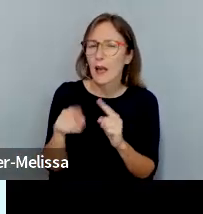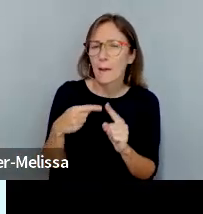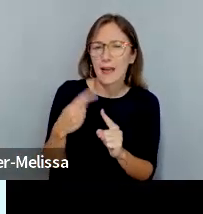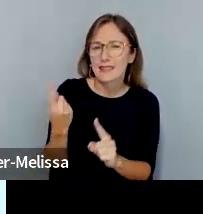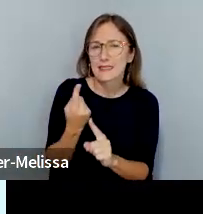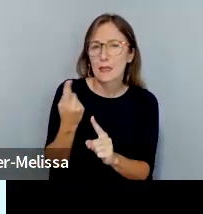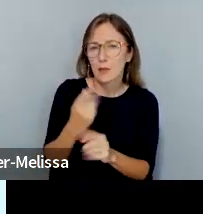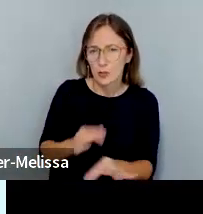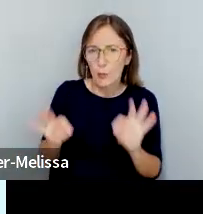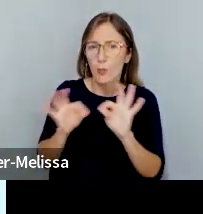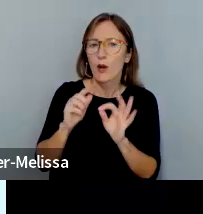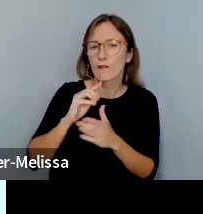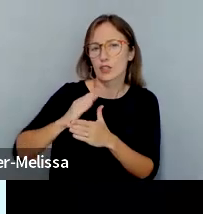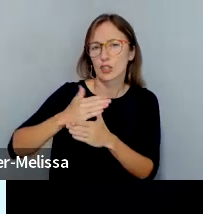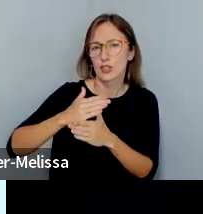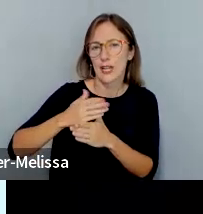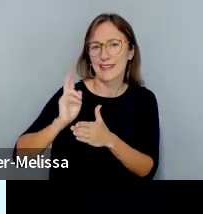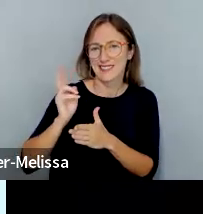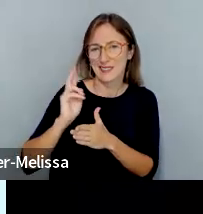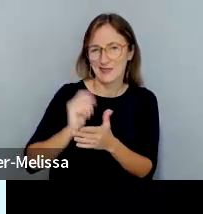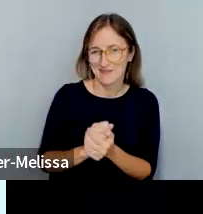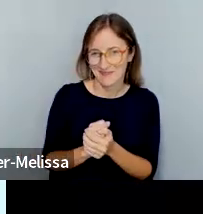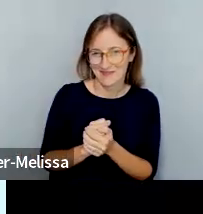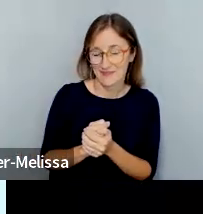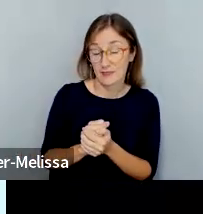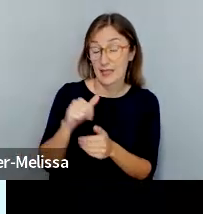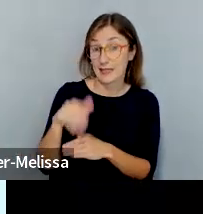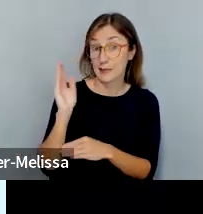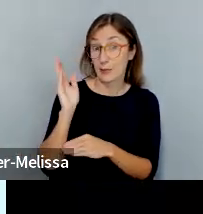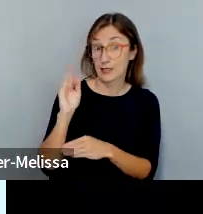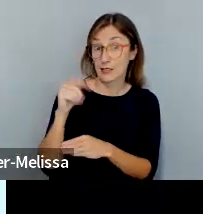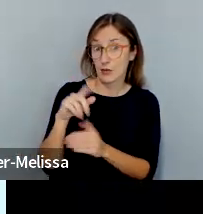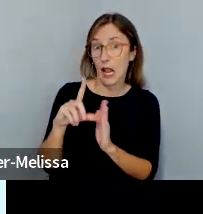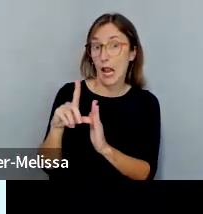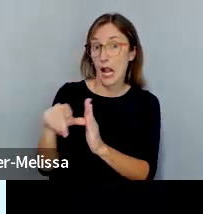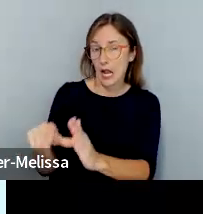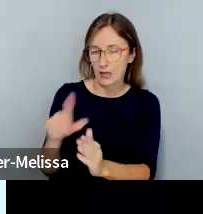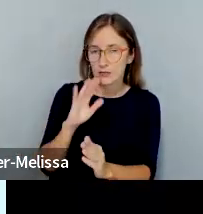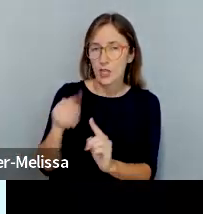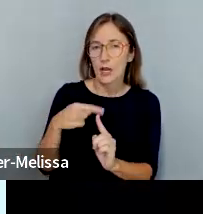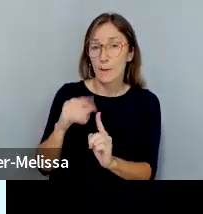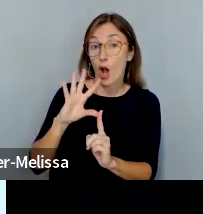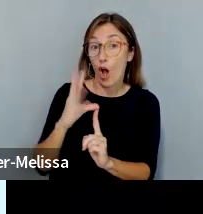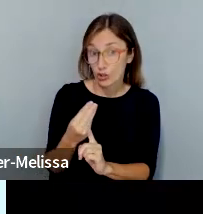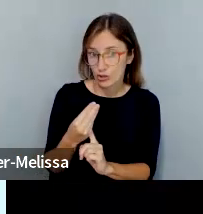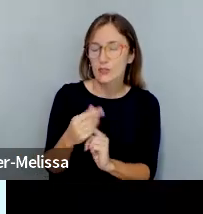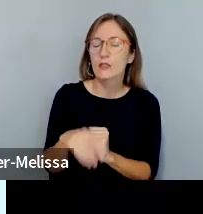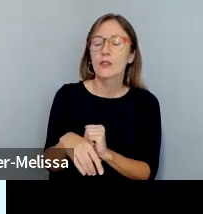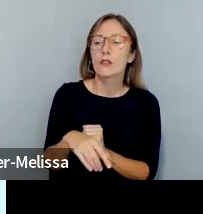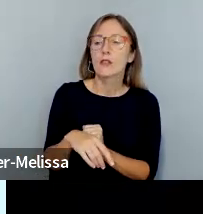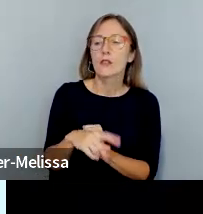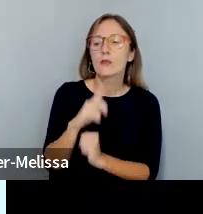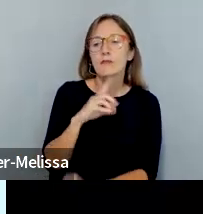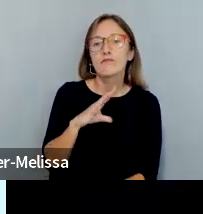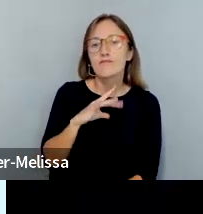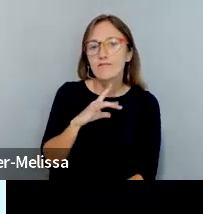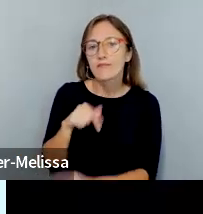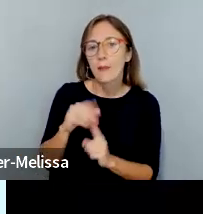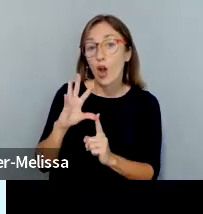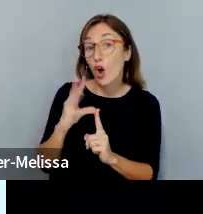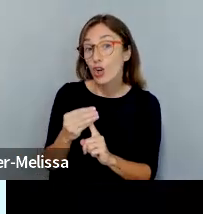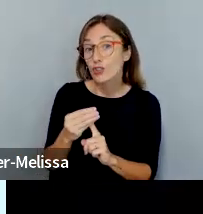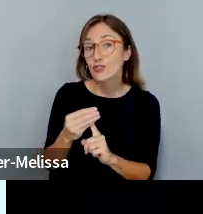to somebody to ask them to tell you a person or story that they think is